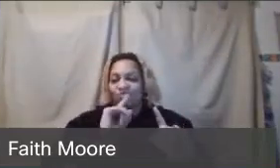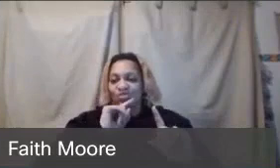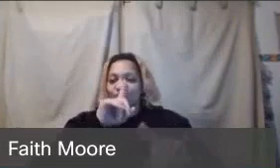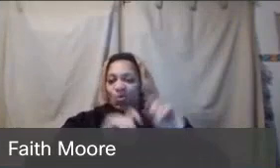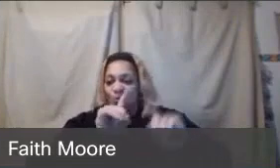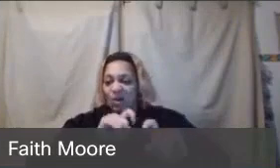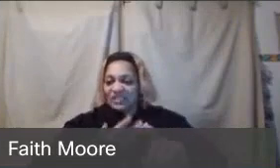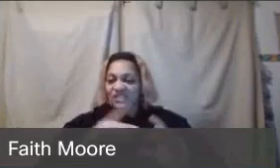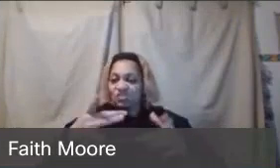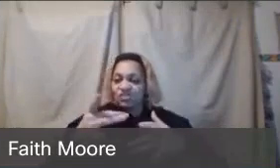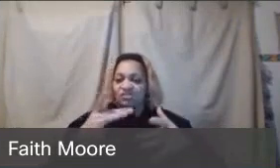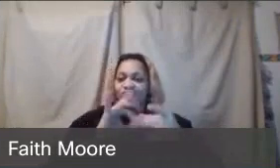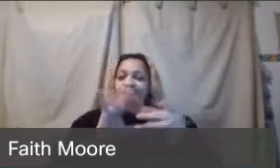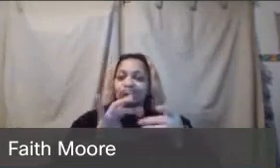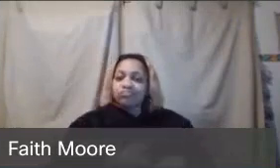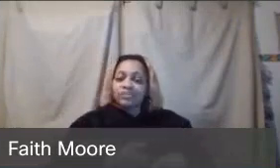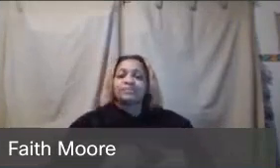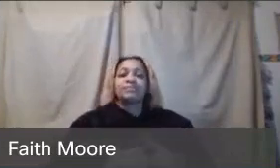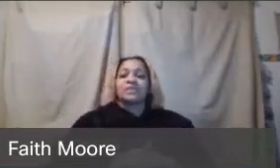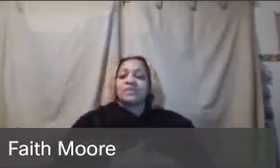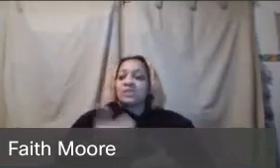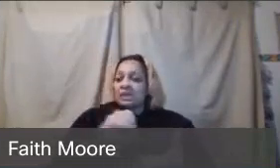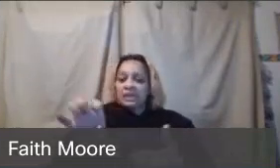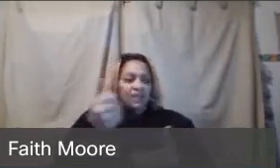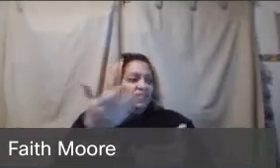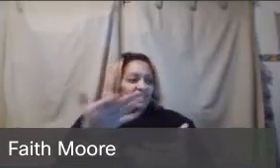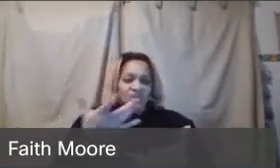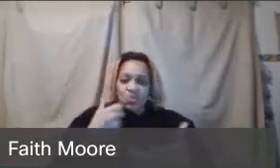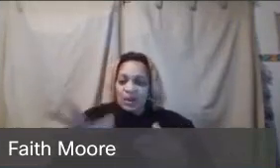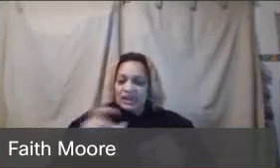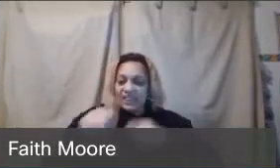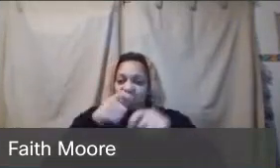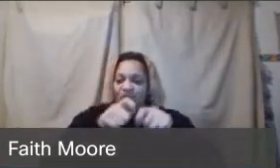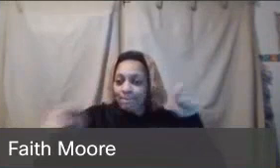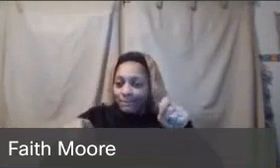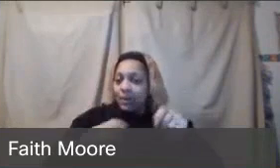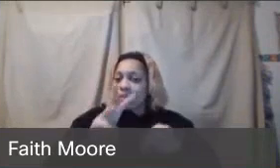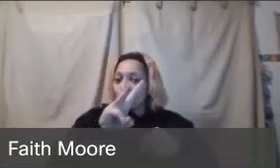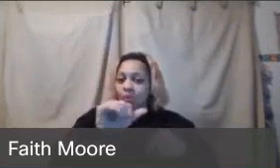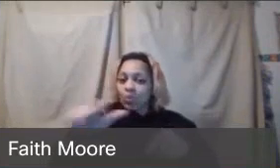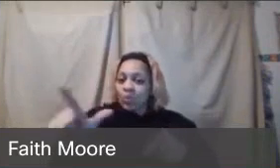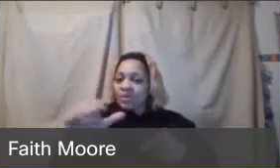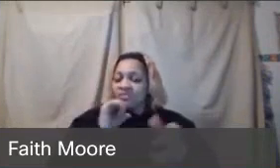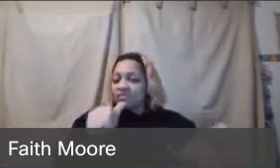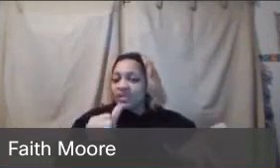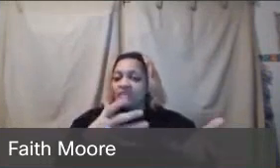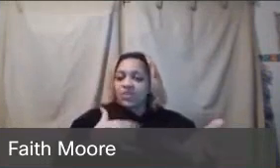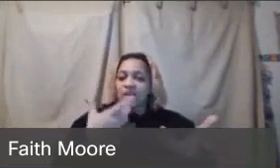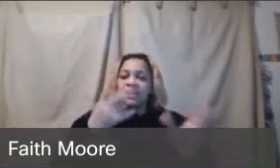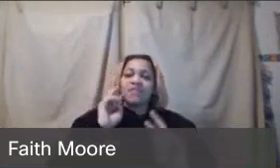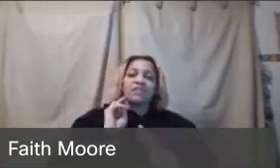Project is there anything else you'd like to say in wrapping up? Well, we can rest on the next slide of the vision for what we'll be. Yeah.